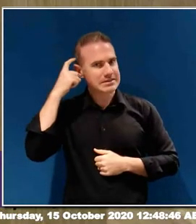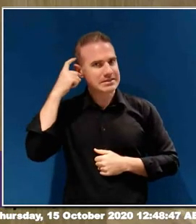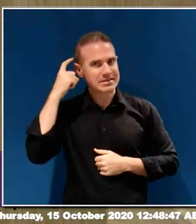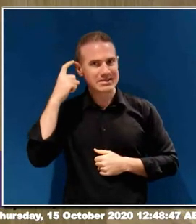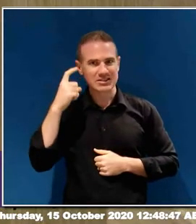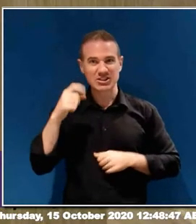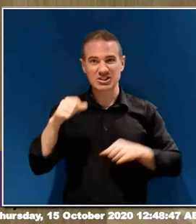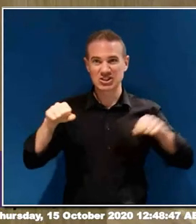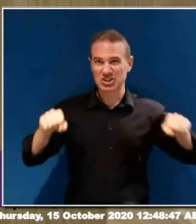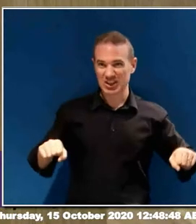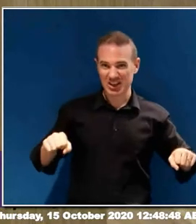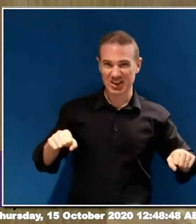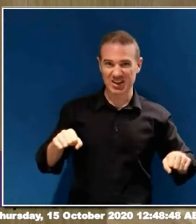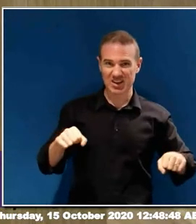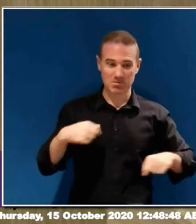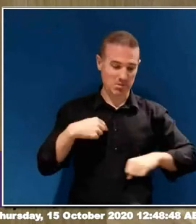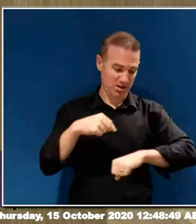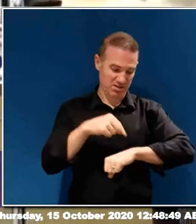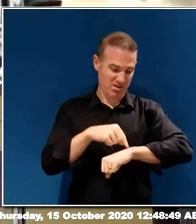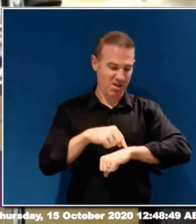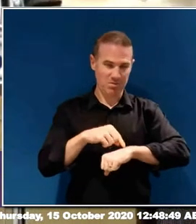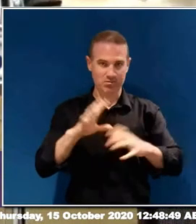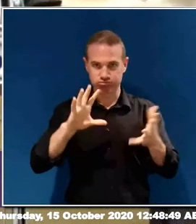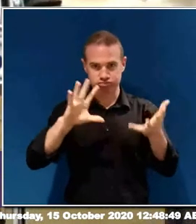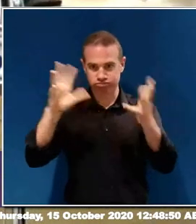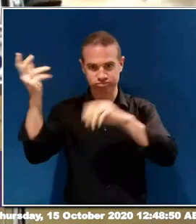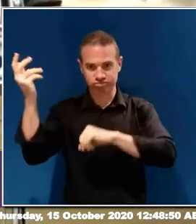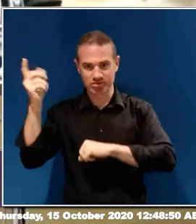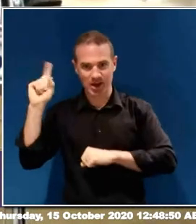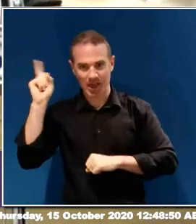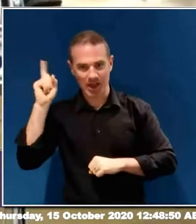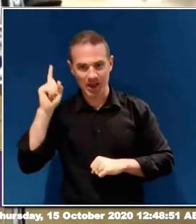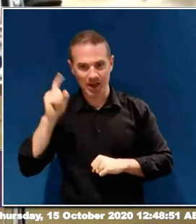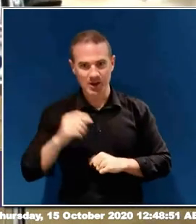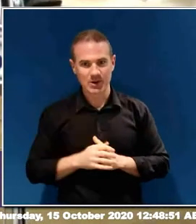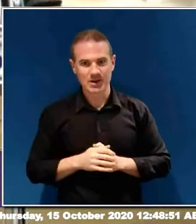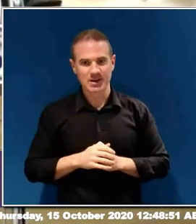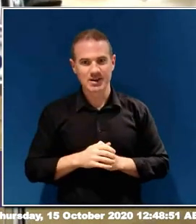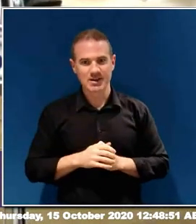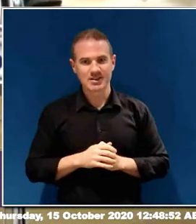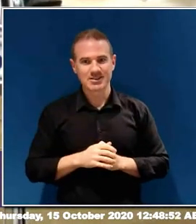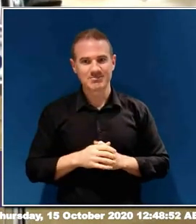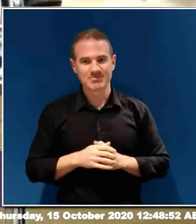my timings but we will try to get through the balance of the issues.